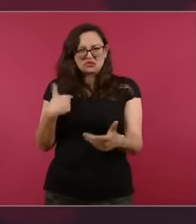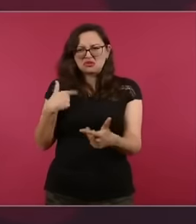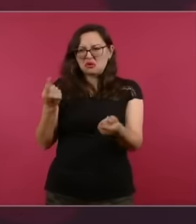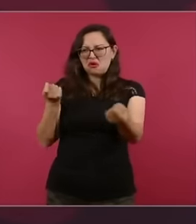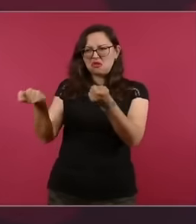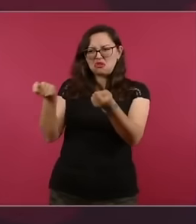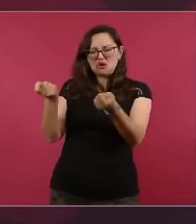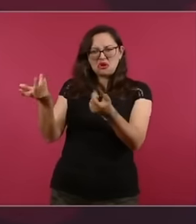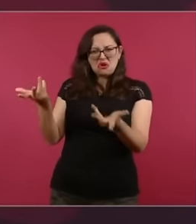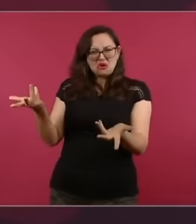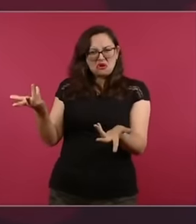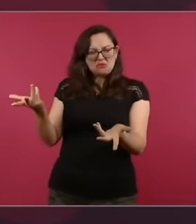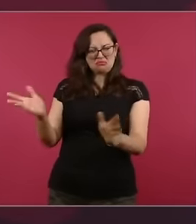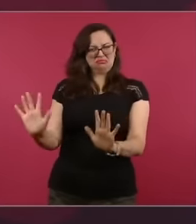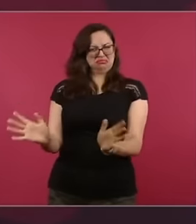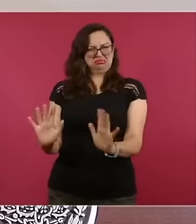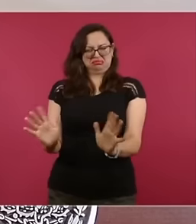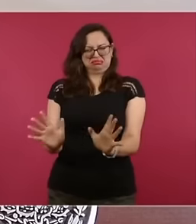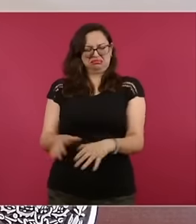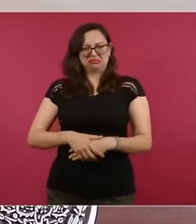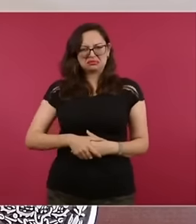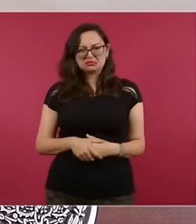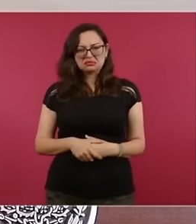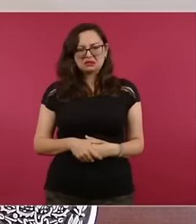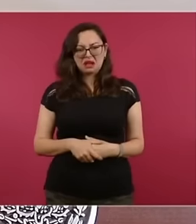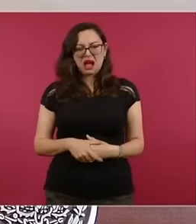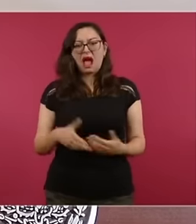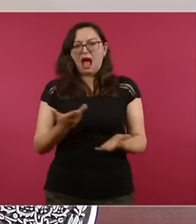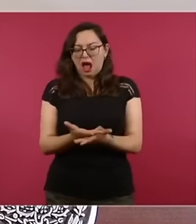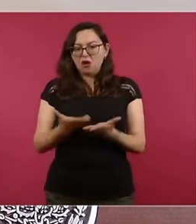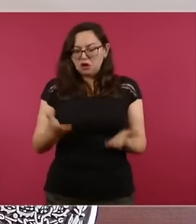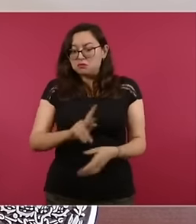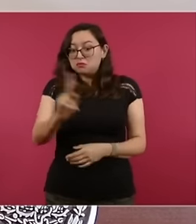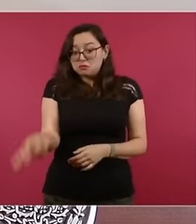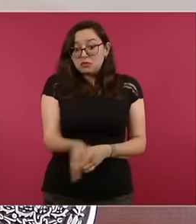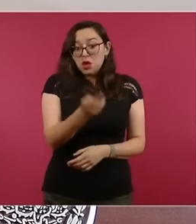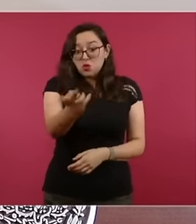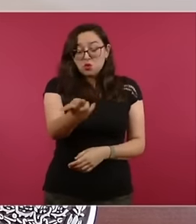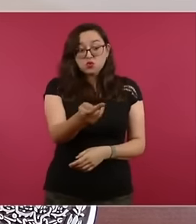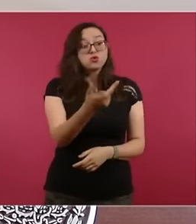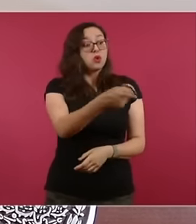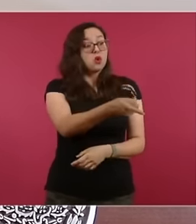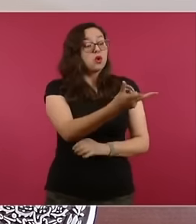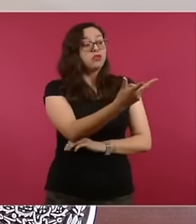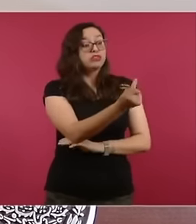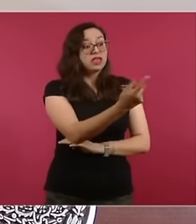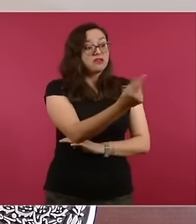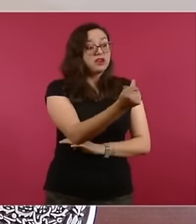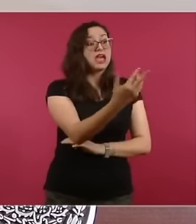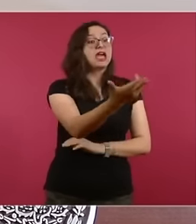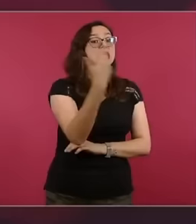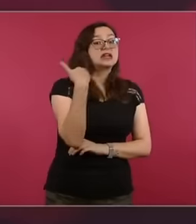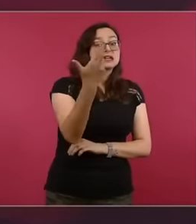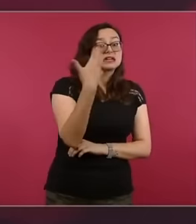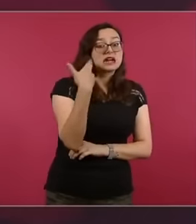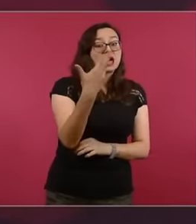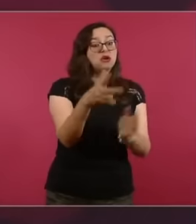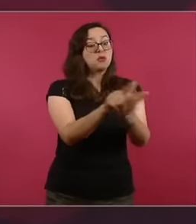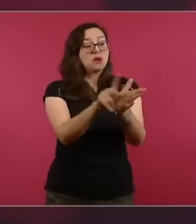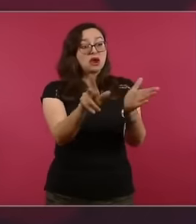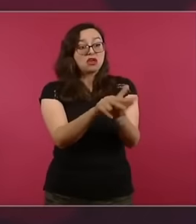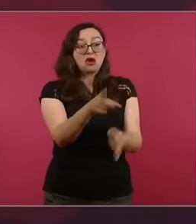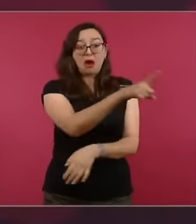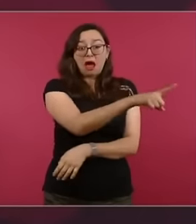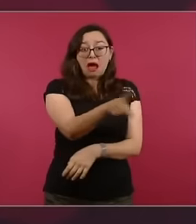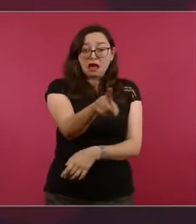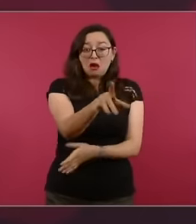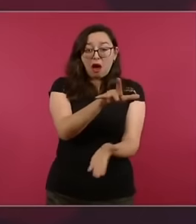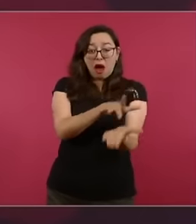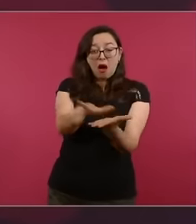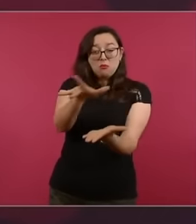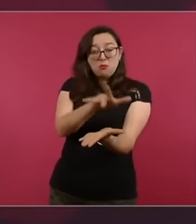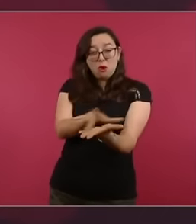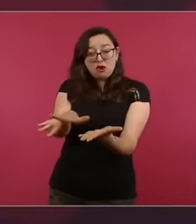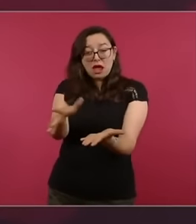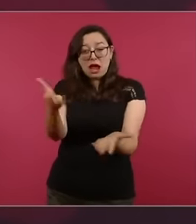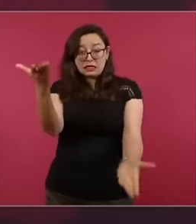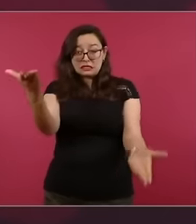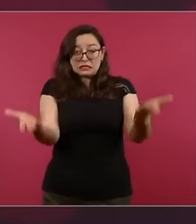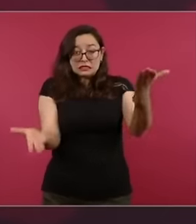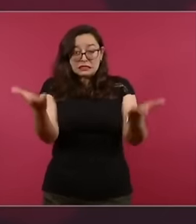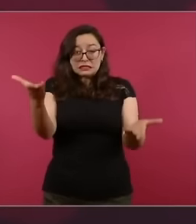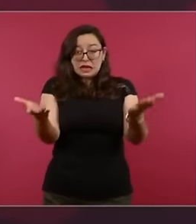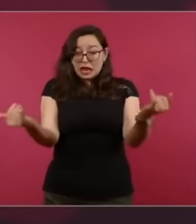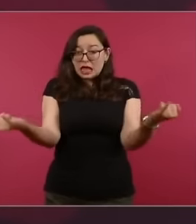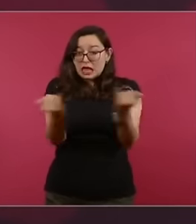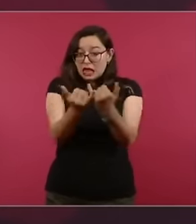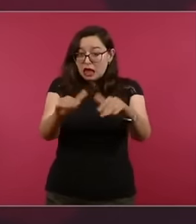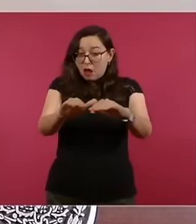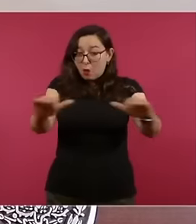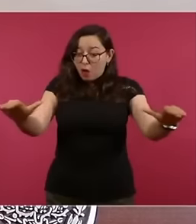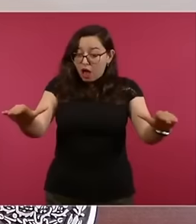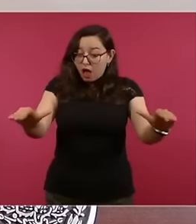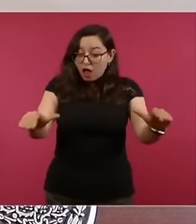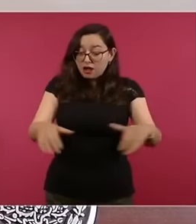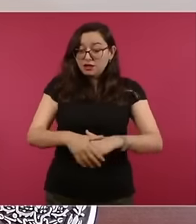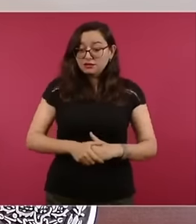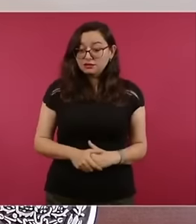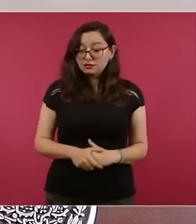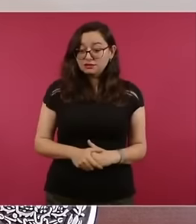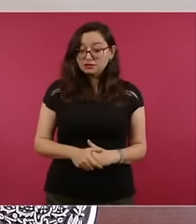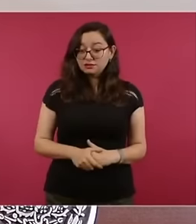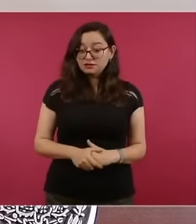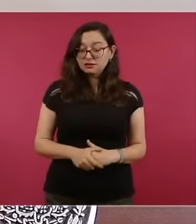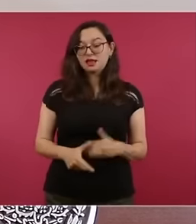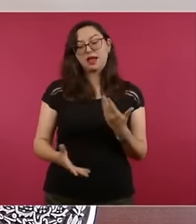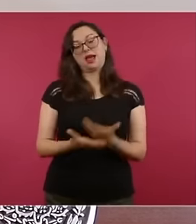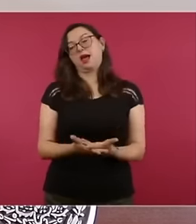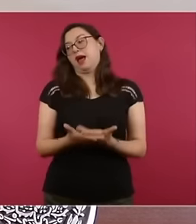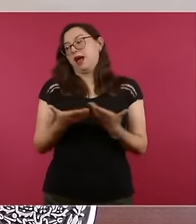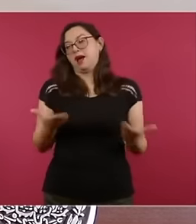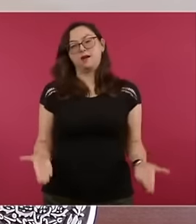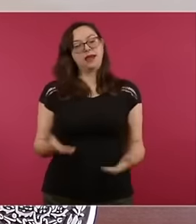the media because the height of cynicism is that the pseudo-intellectuals,